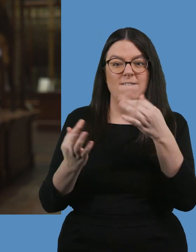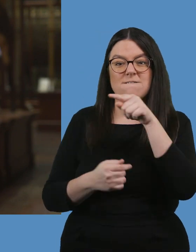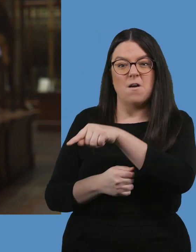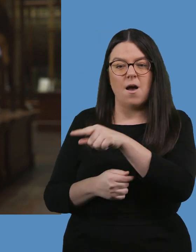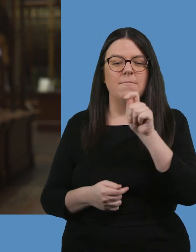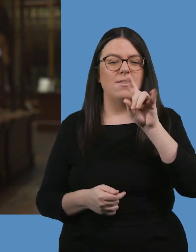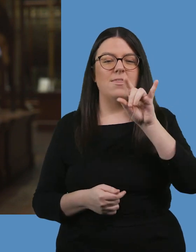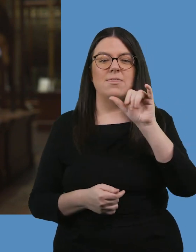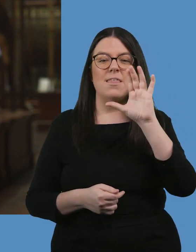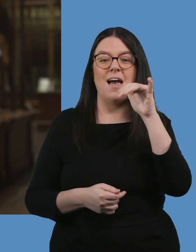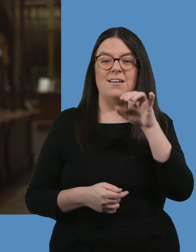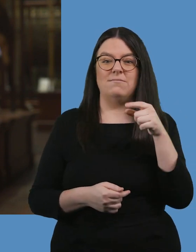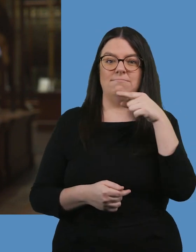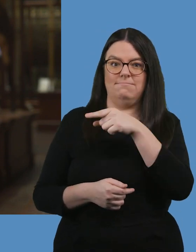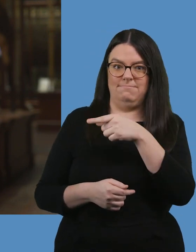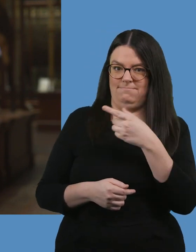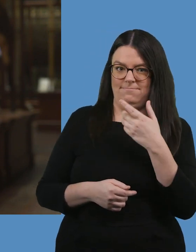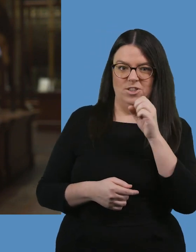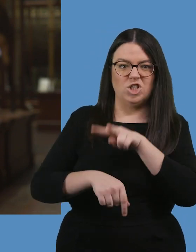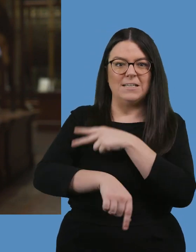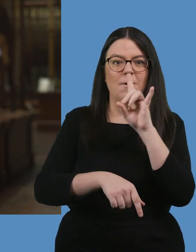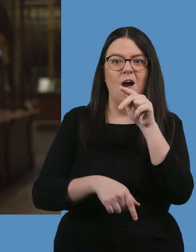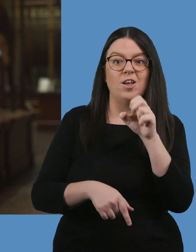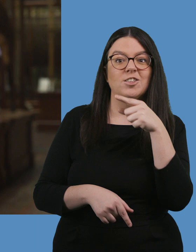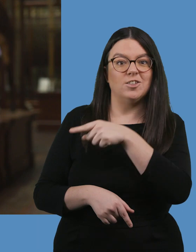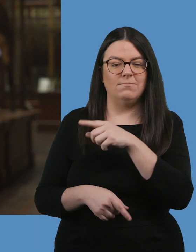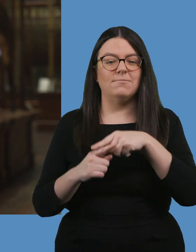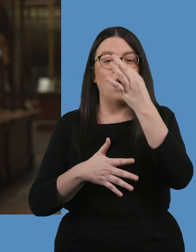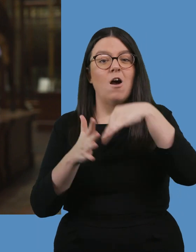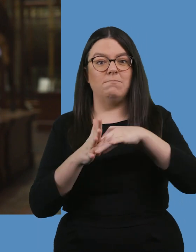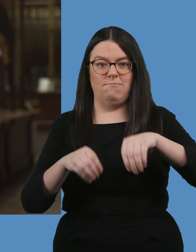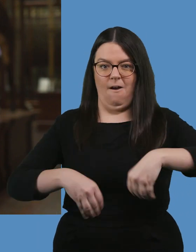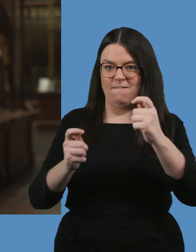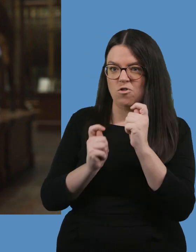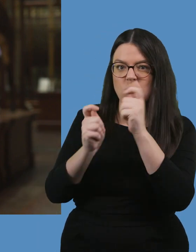But thylacines were thought to be sheep-hunters and soon rewards were offered by the government